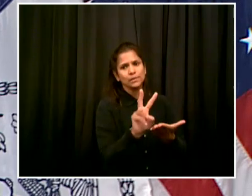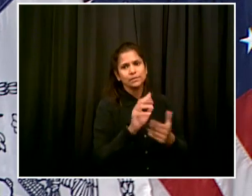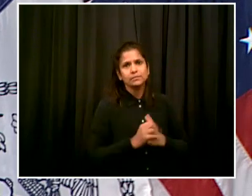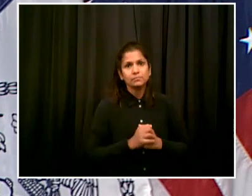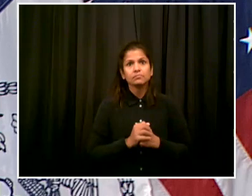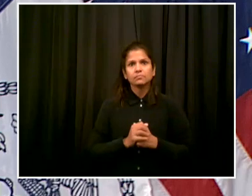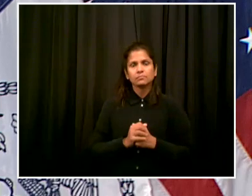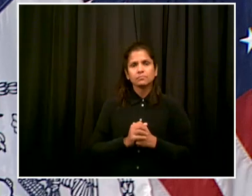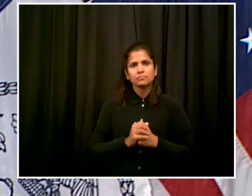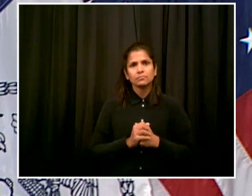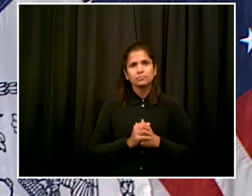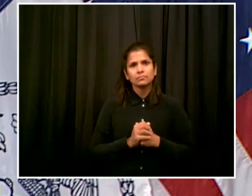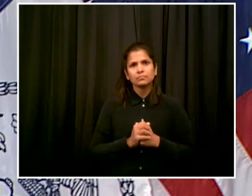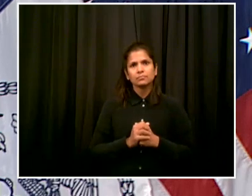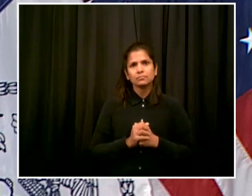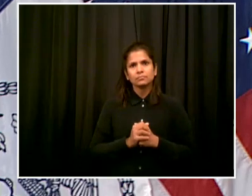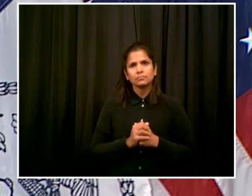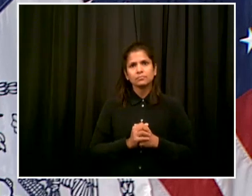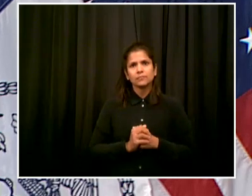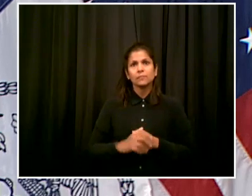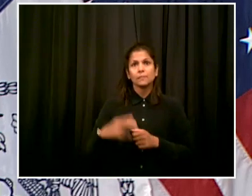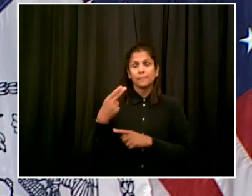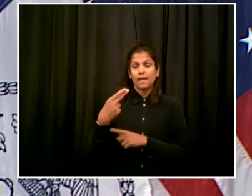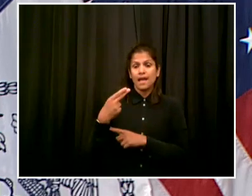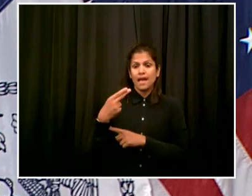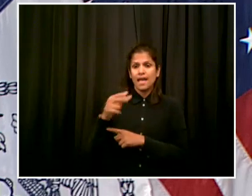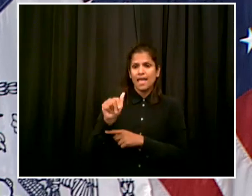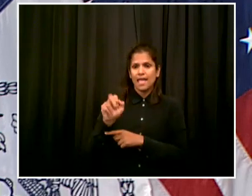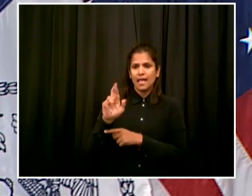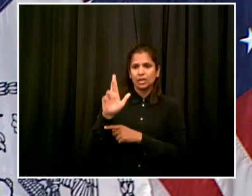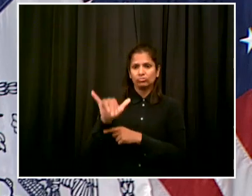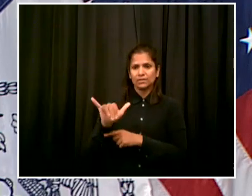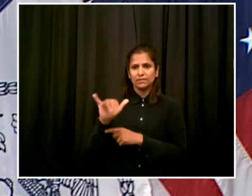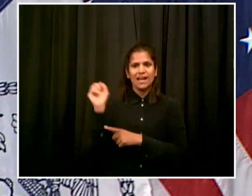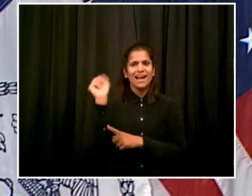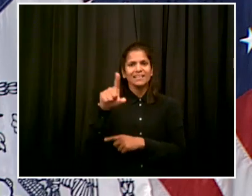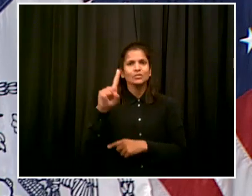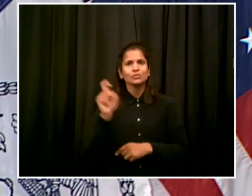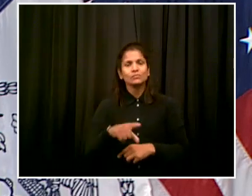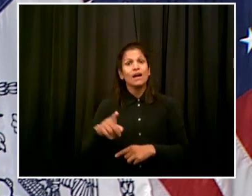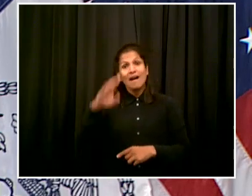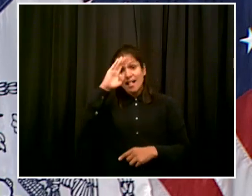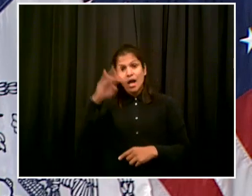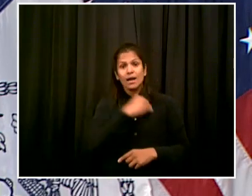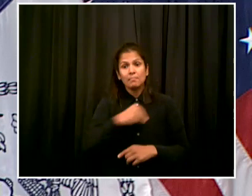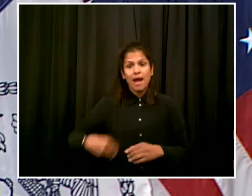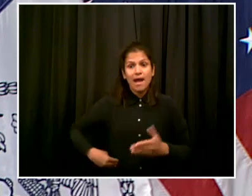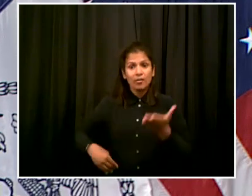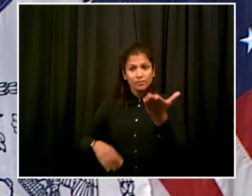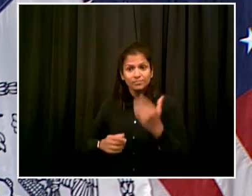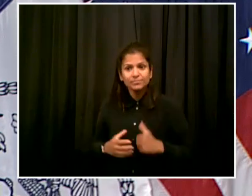IT'S POSITIVE, YOU NEED TO GO THROUGH THE COURSE OF THAT PAUSE.